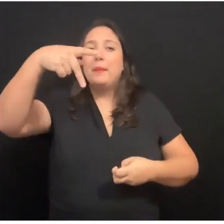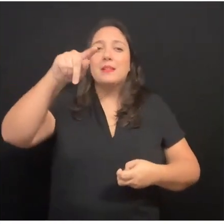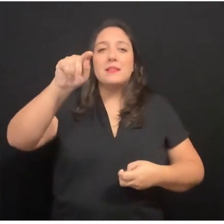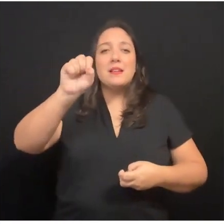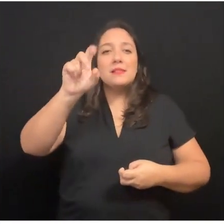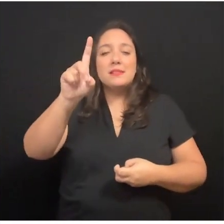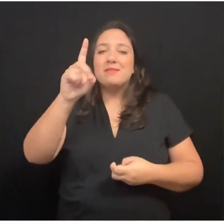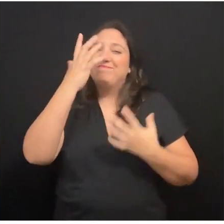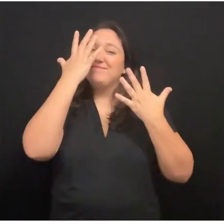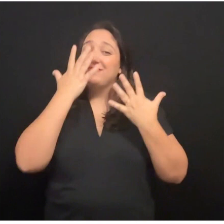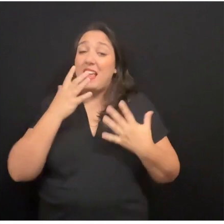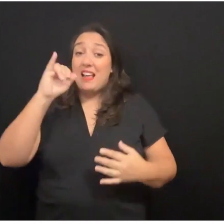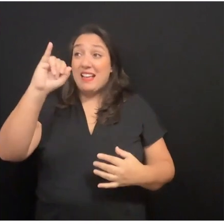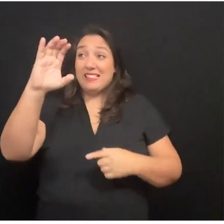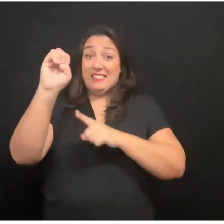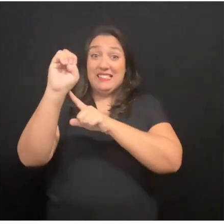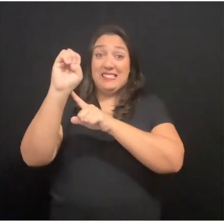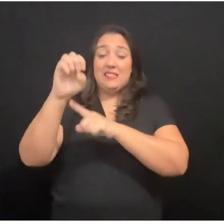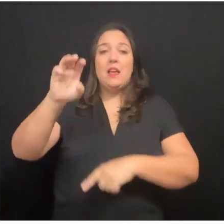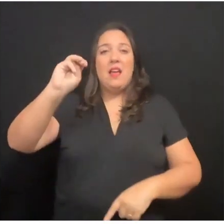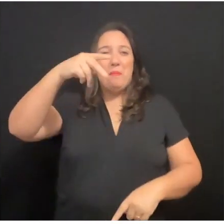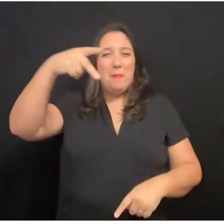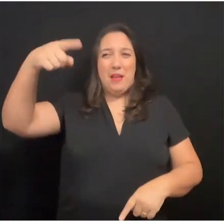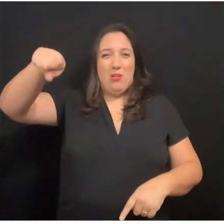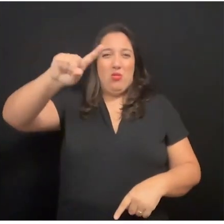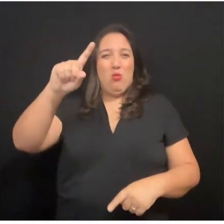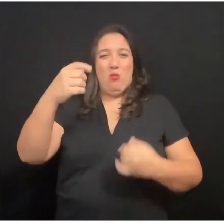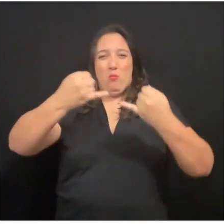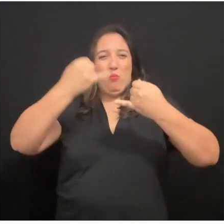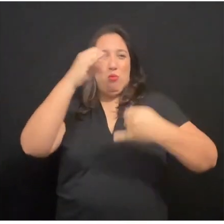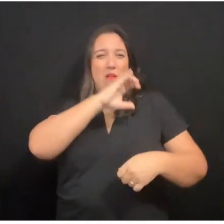Unfortunately, ICE and MPP and a lot of the border